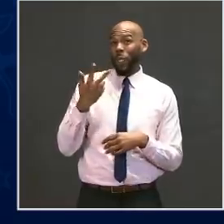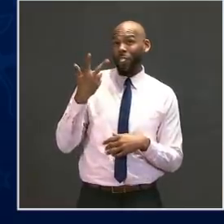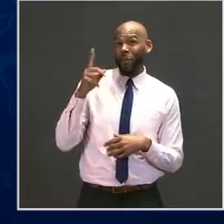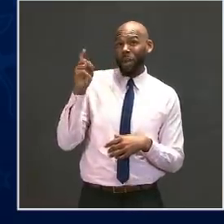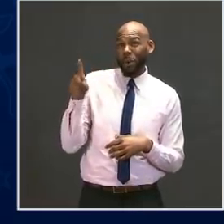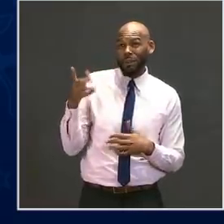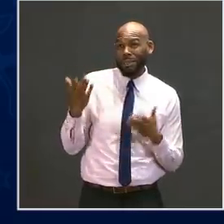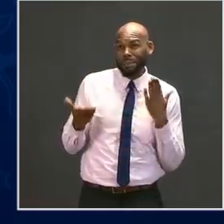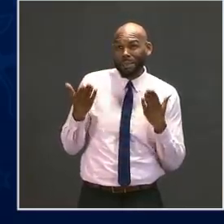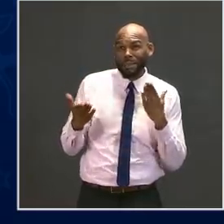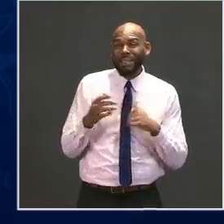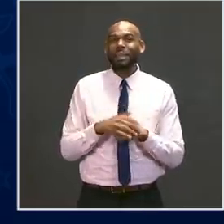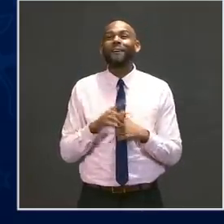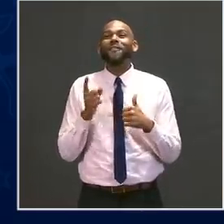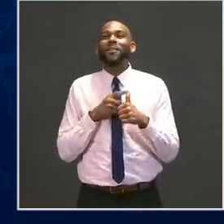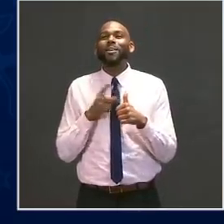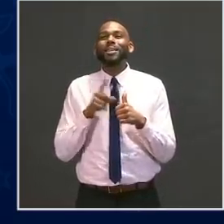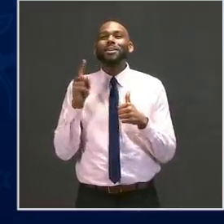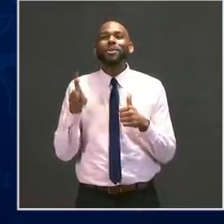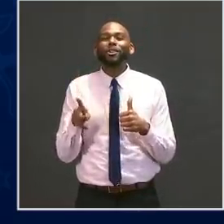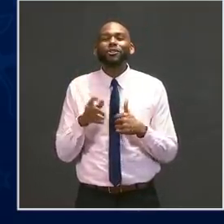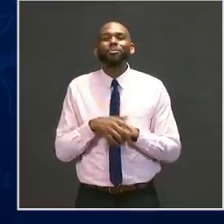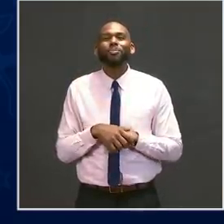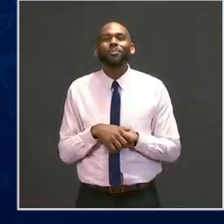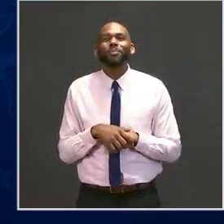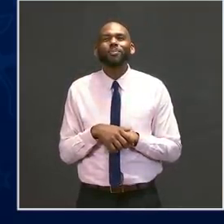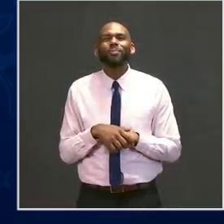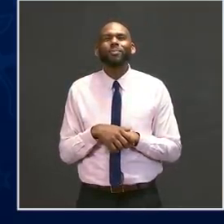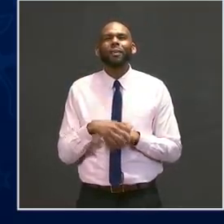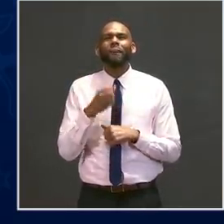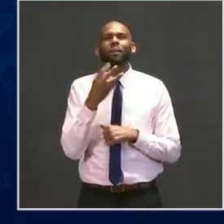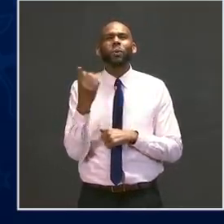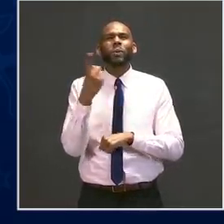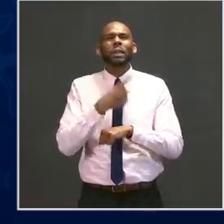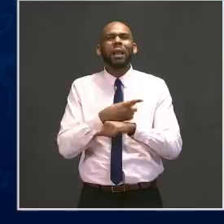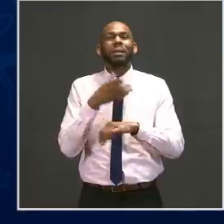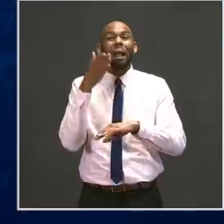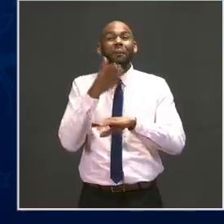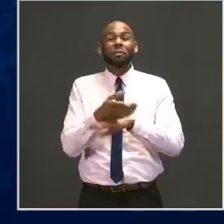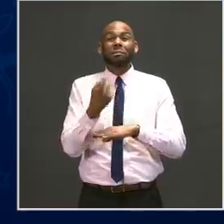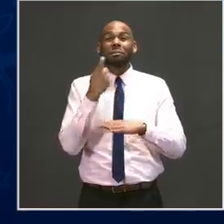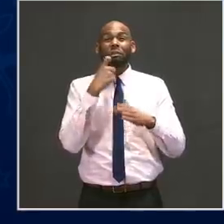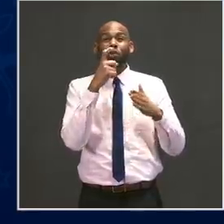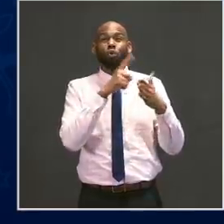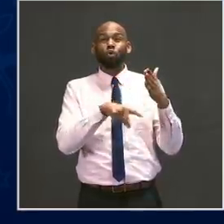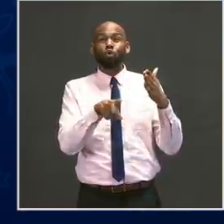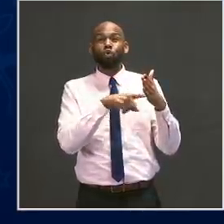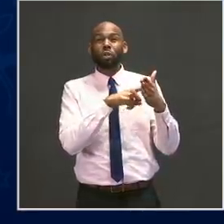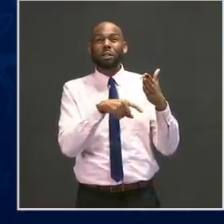The Press: So the first one is: Just a few days after you criticized from this podium Nord Stream 2,